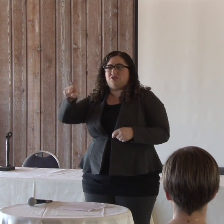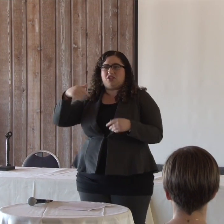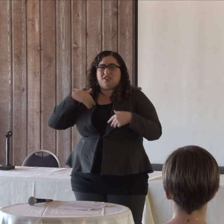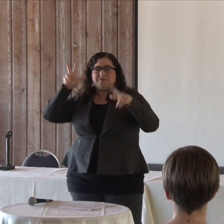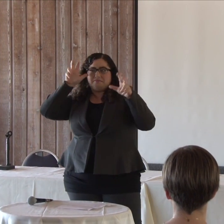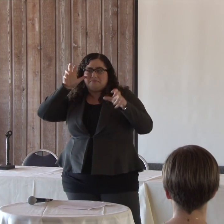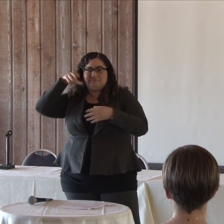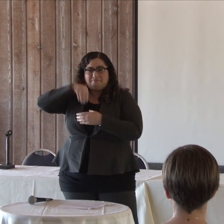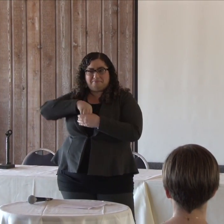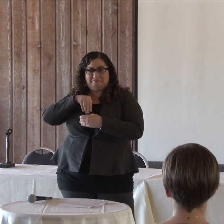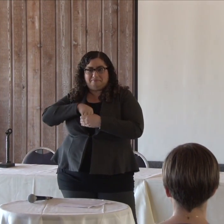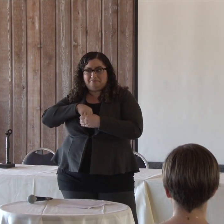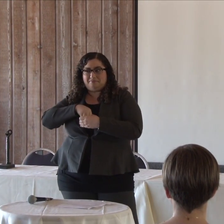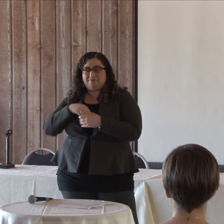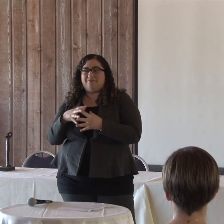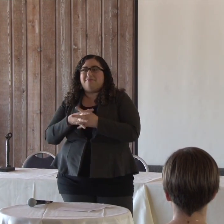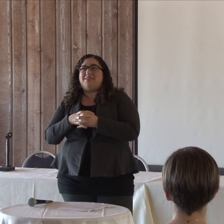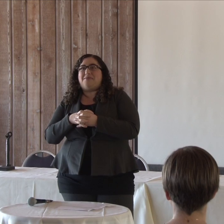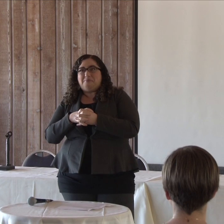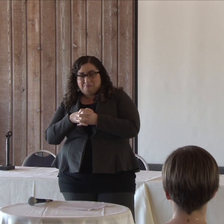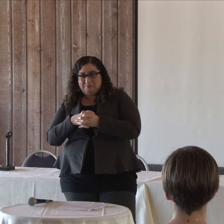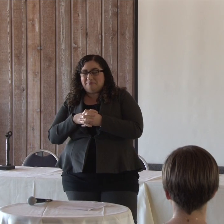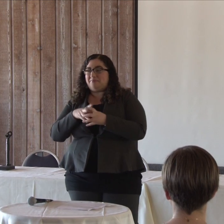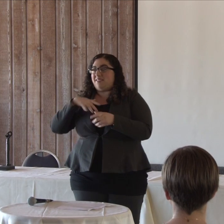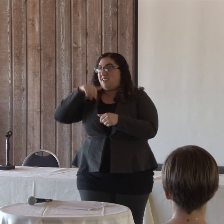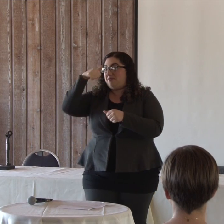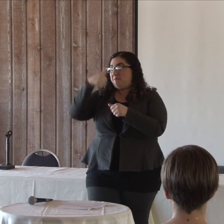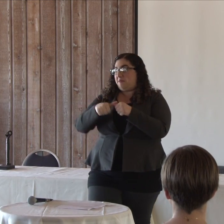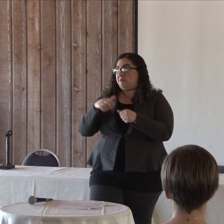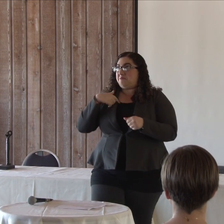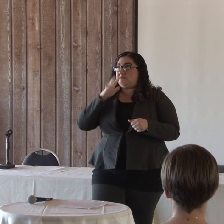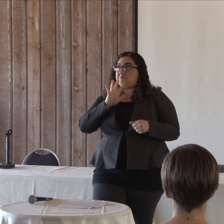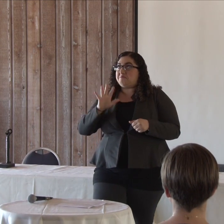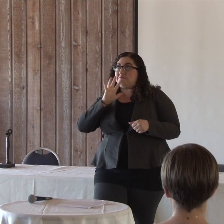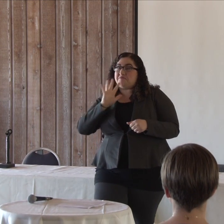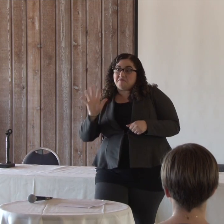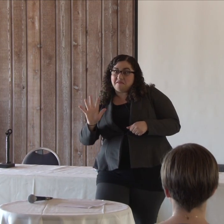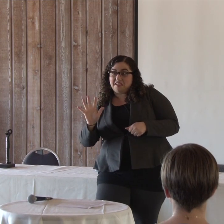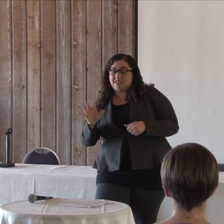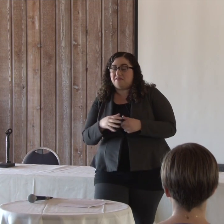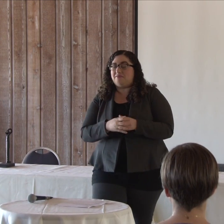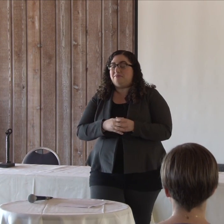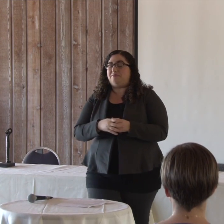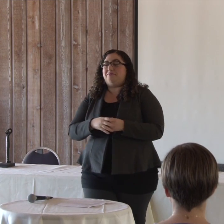I was deaf. But there is a belief in Palestine. That if you're born deaf